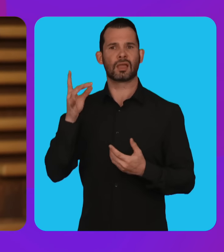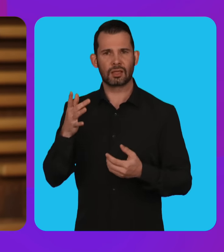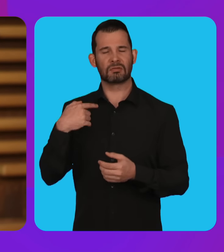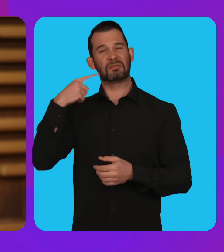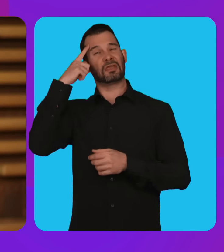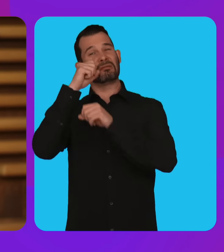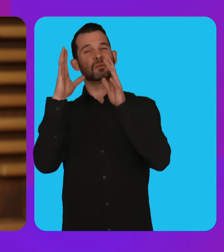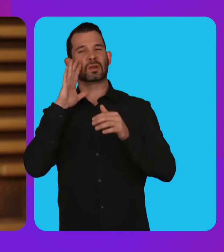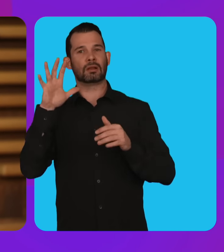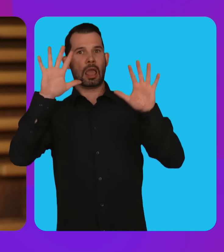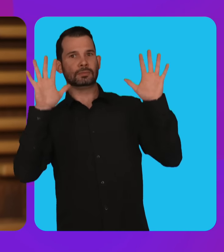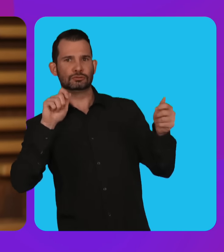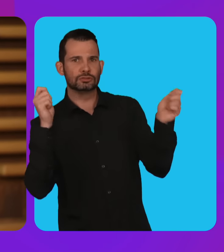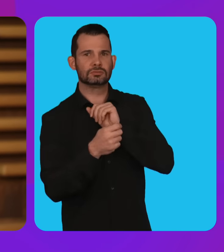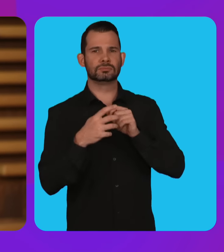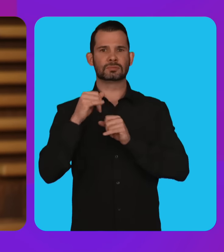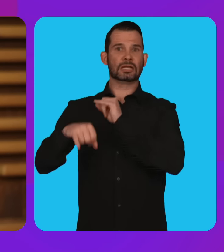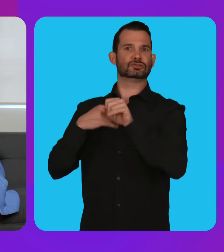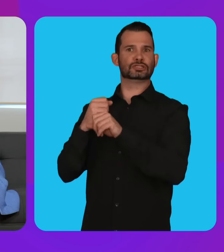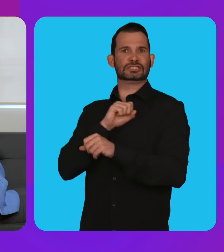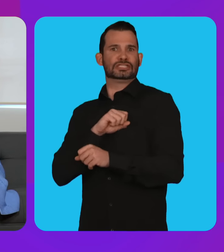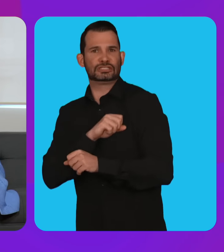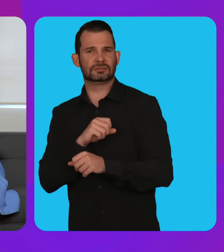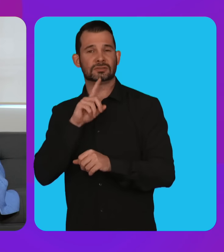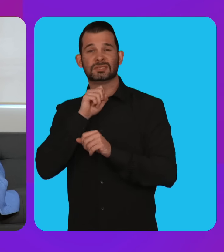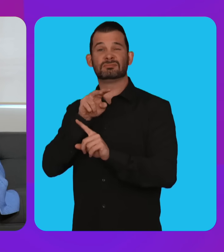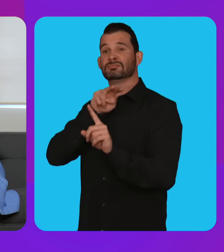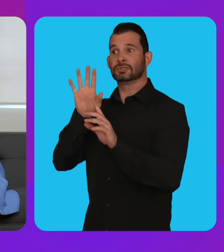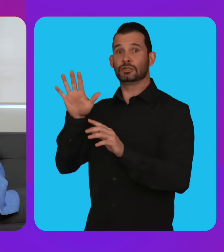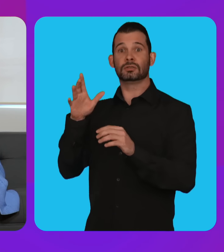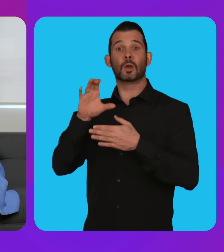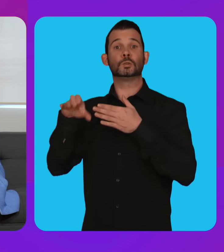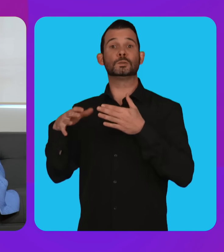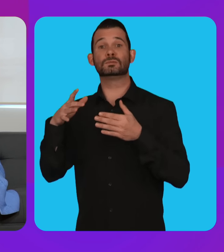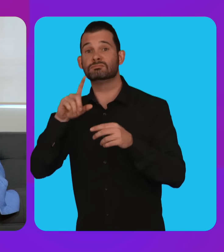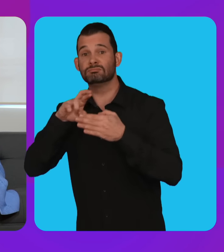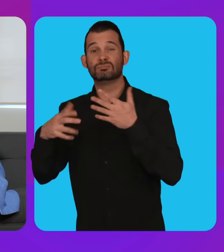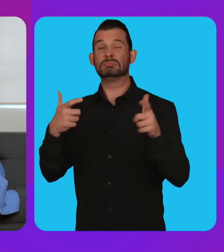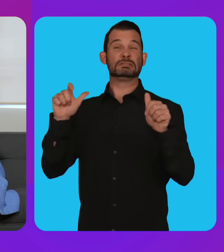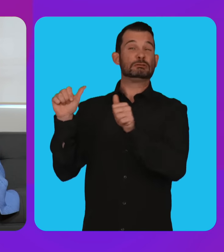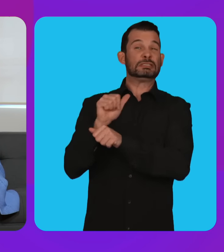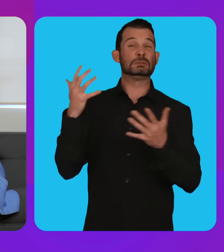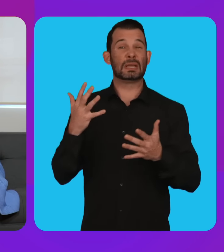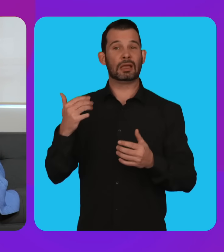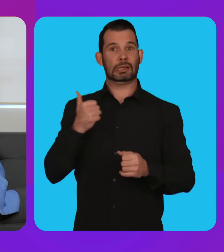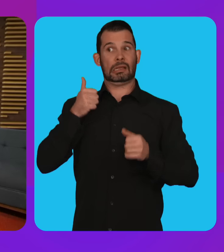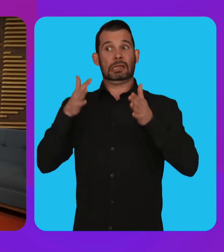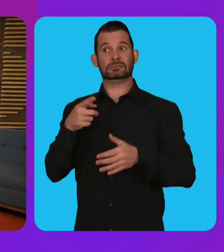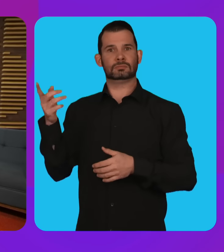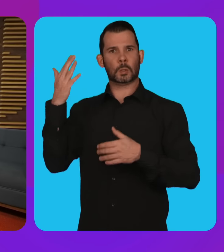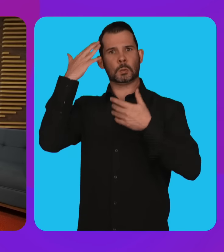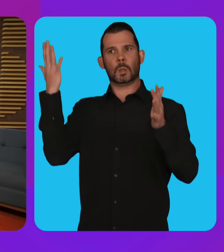or international security. Their conclusion was the greatest risk is that Canadians will not know what is true.